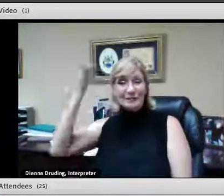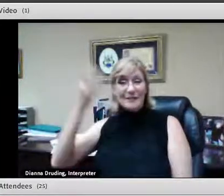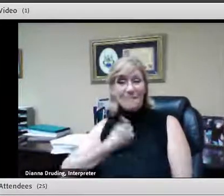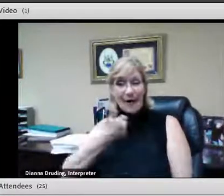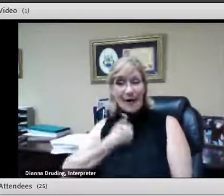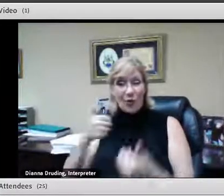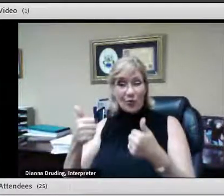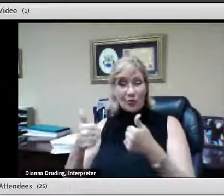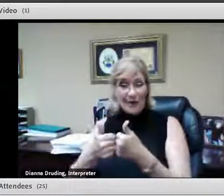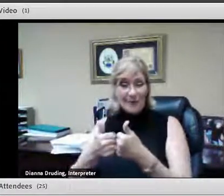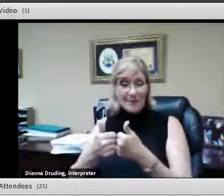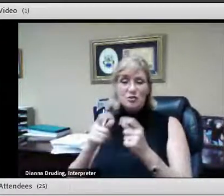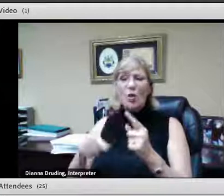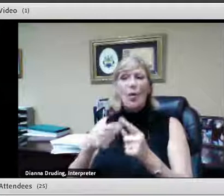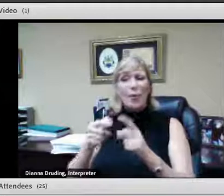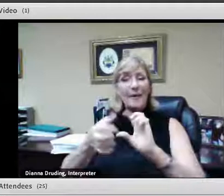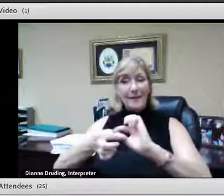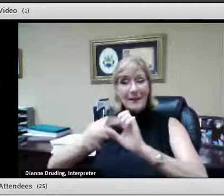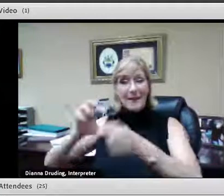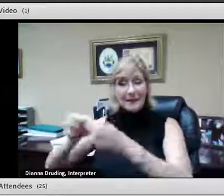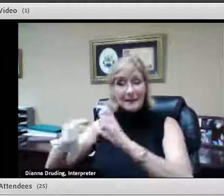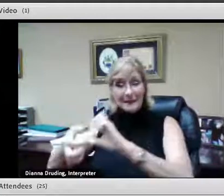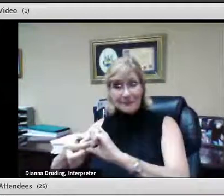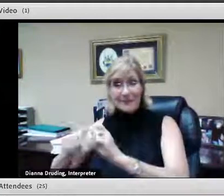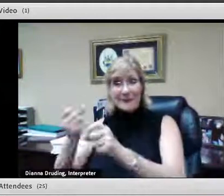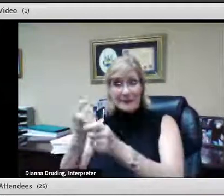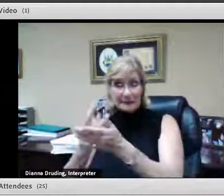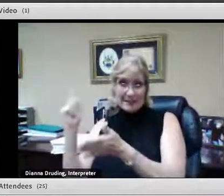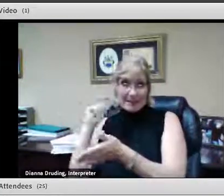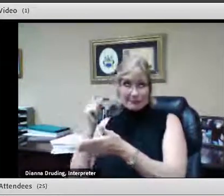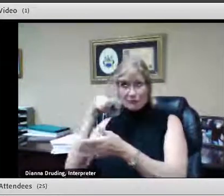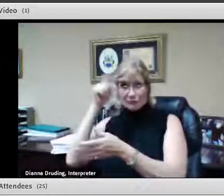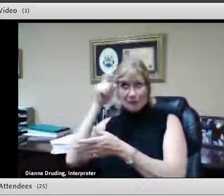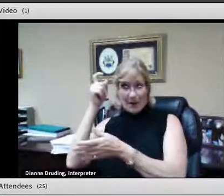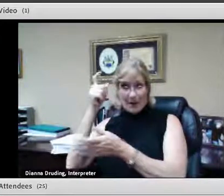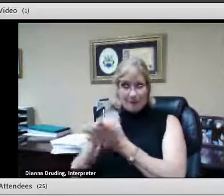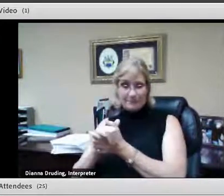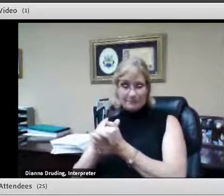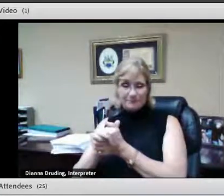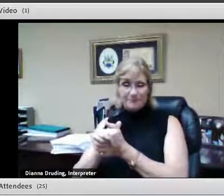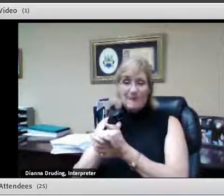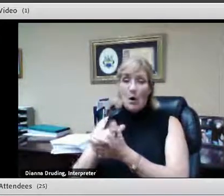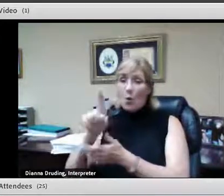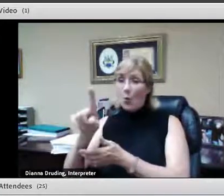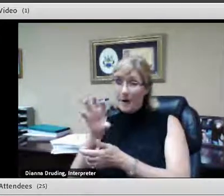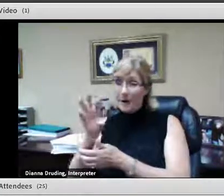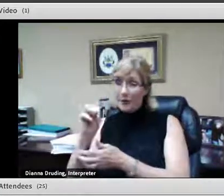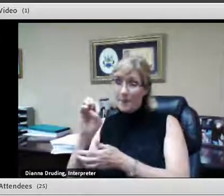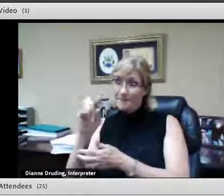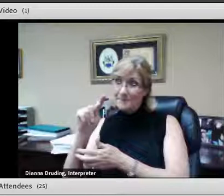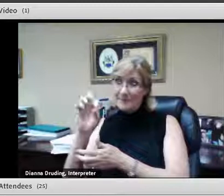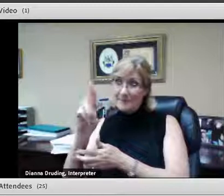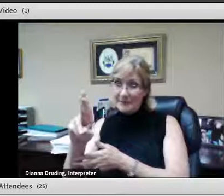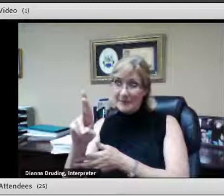of the summer Olympics last summer. We had the 100-meter spring where the kids would draw a line with codes